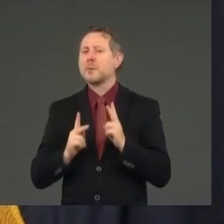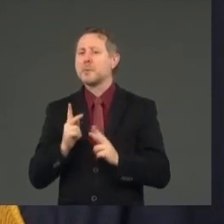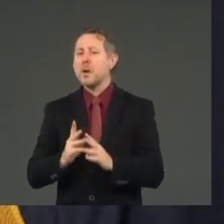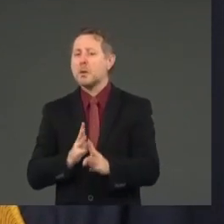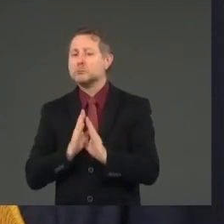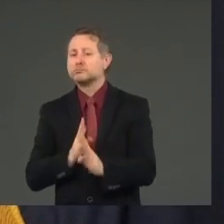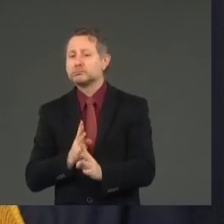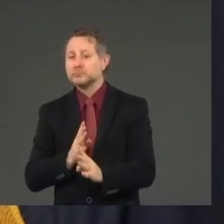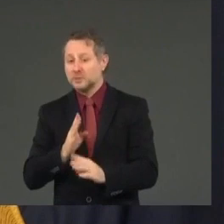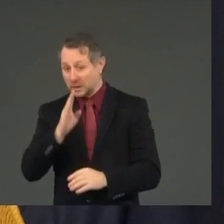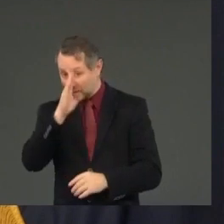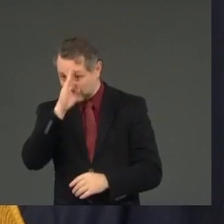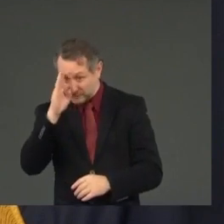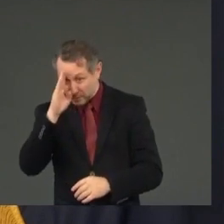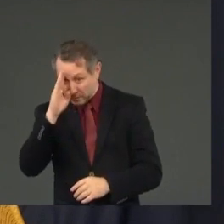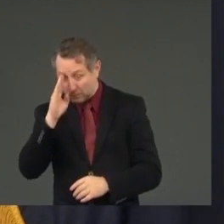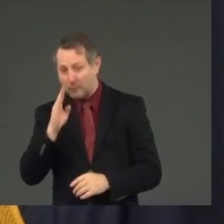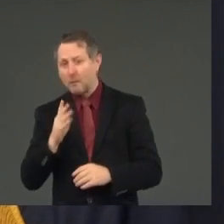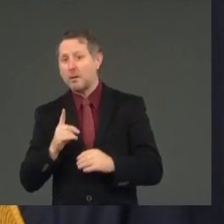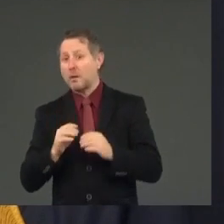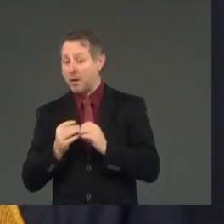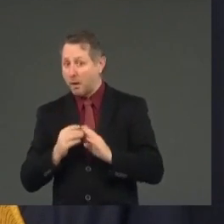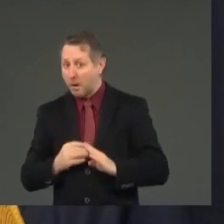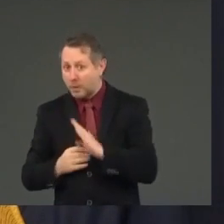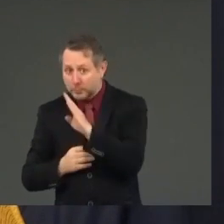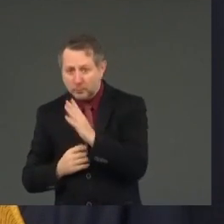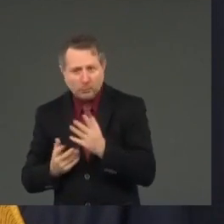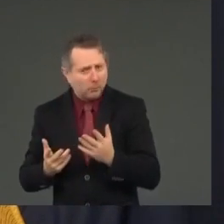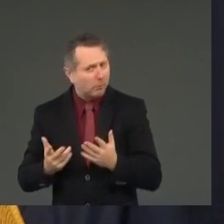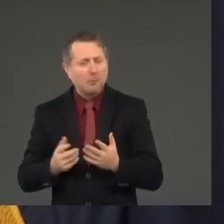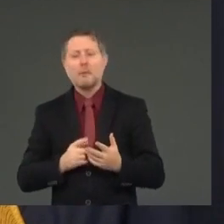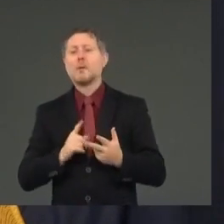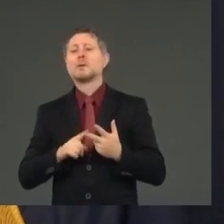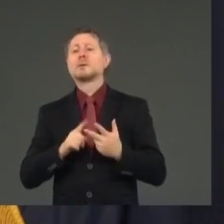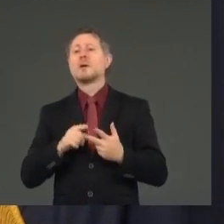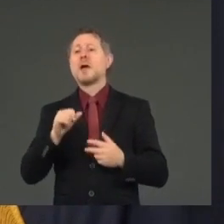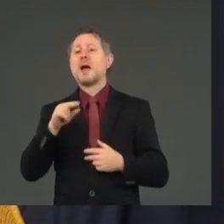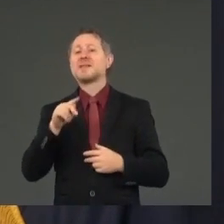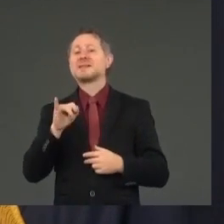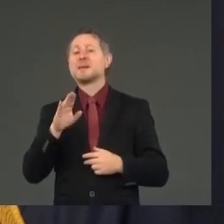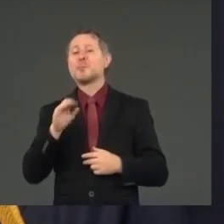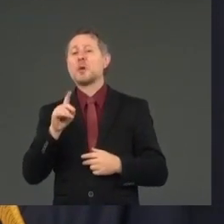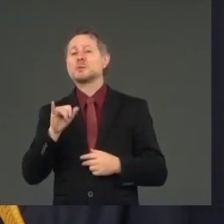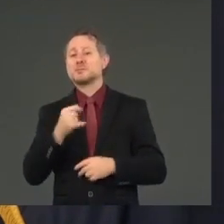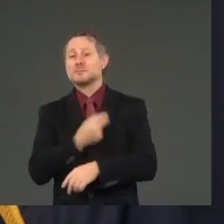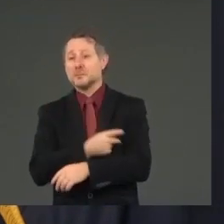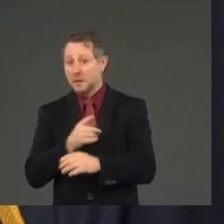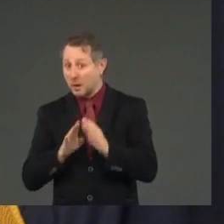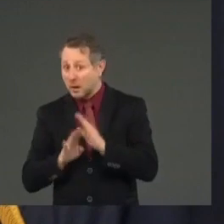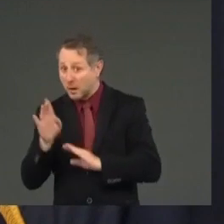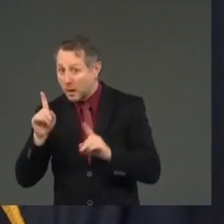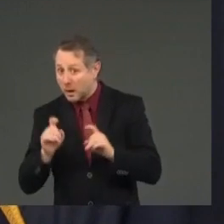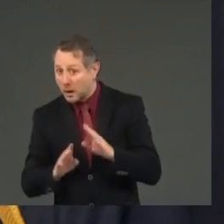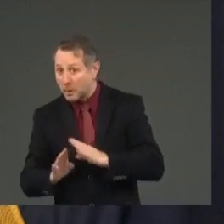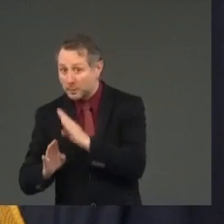YOUR DIAGNOSTIC TESTING RATE, IS THAT GOING UP. THE NEW CASES WALKING IN THE